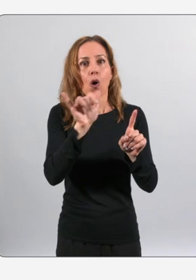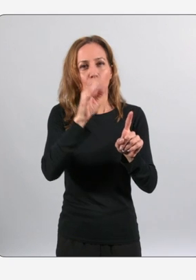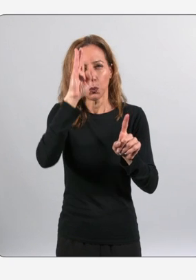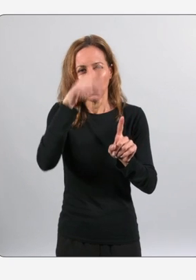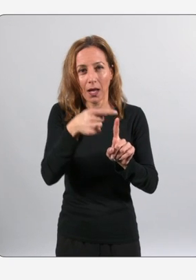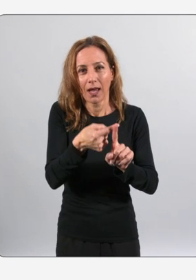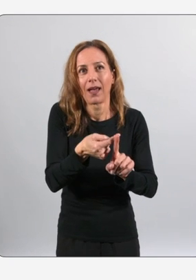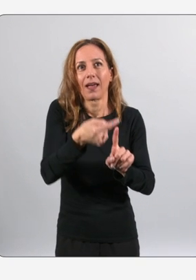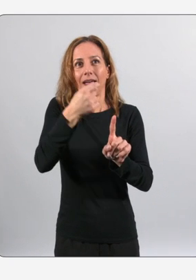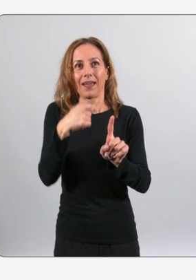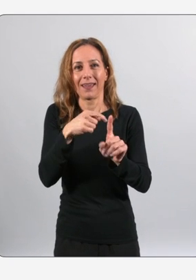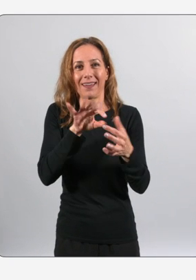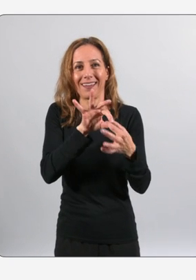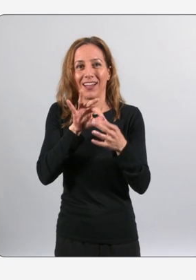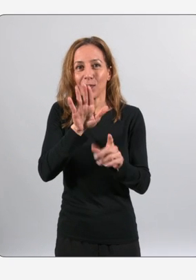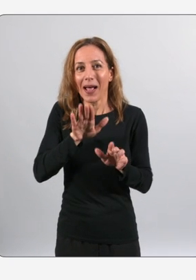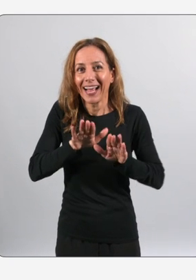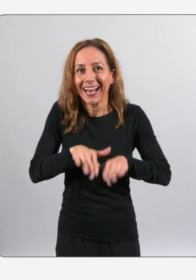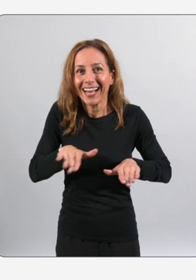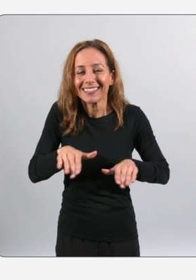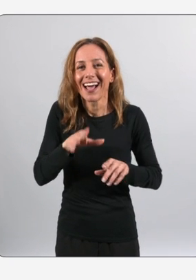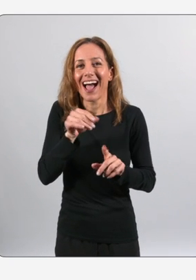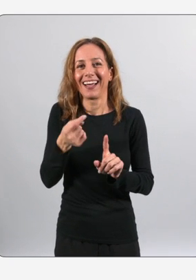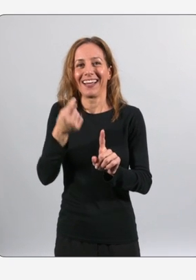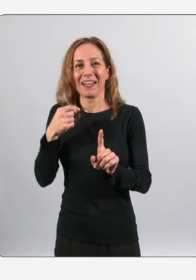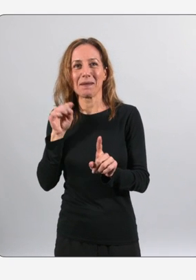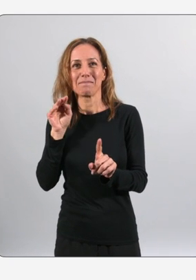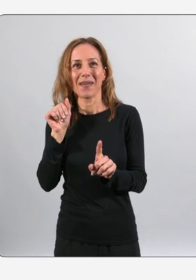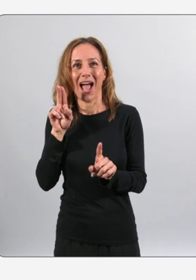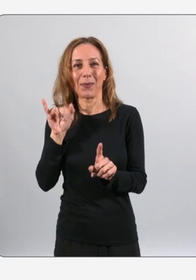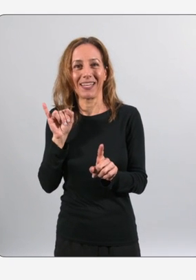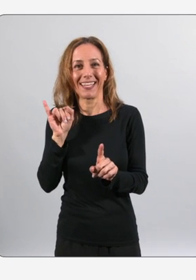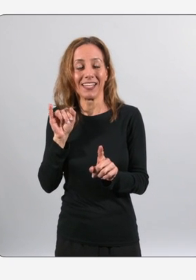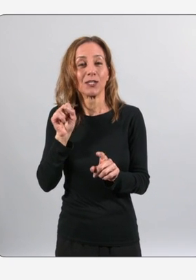to your kids, and this is on Maui. So an appropriate ad is created for that.